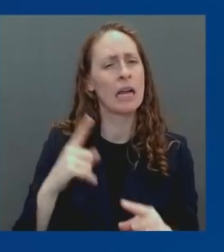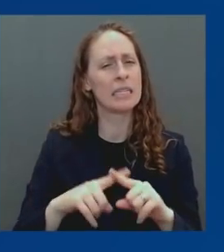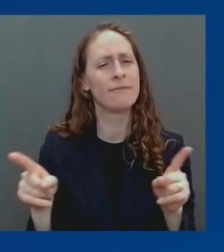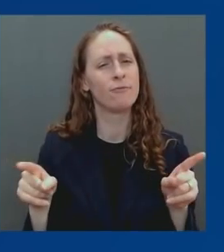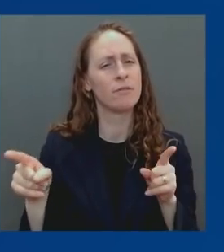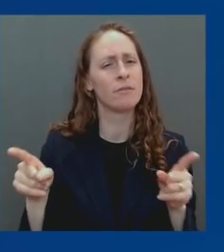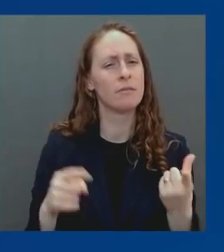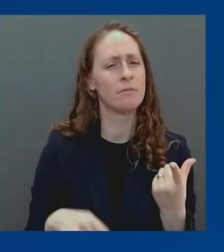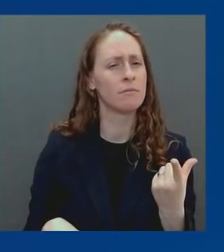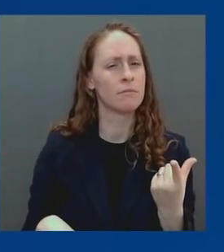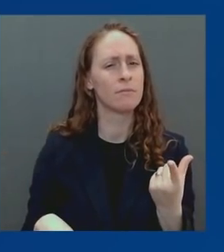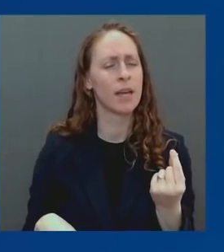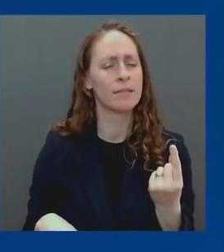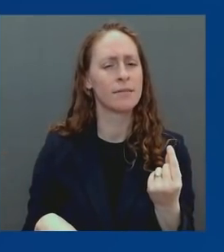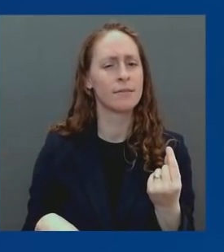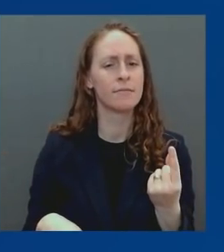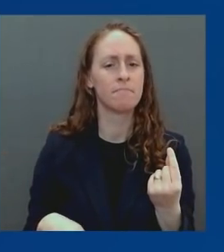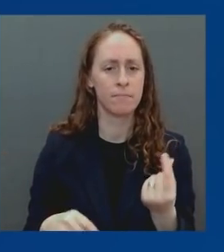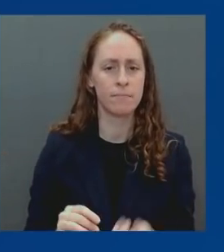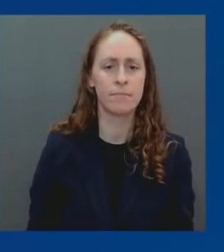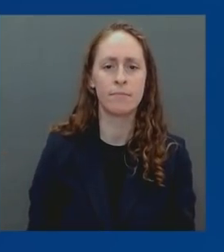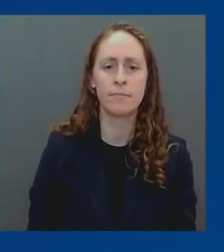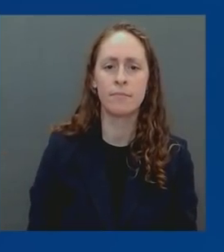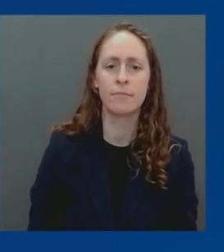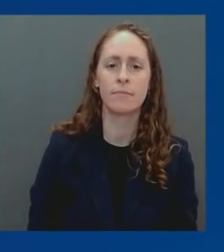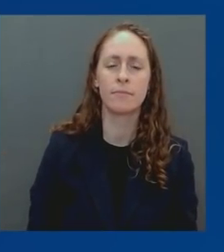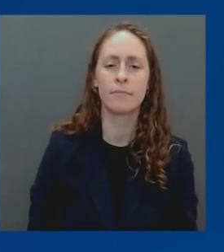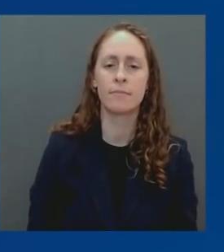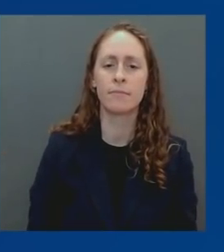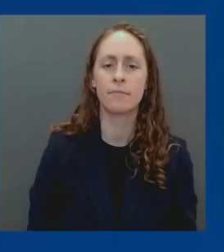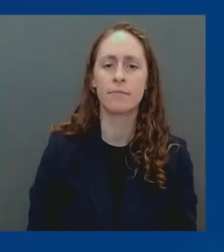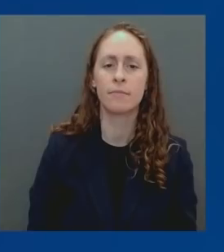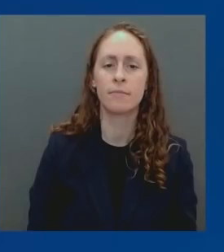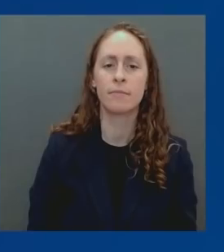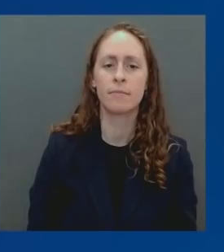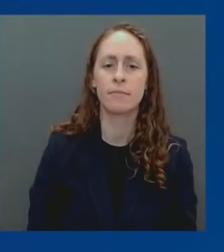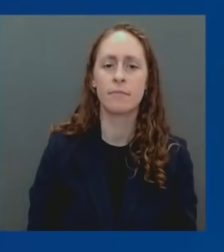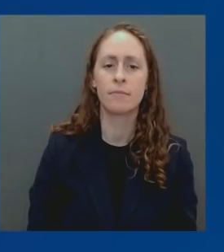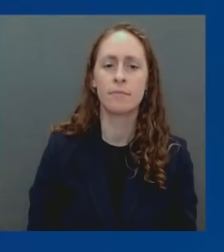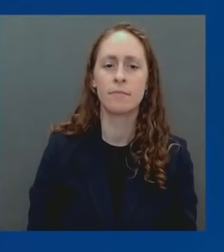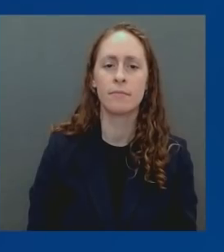And with many children in particular, as well as adults, being infected